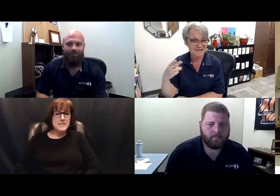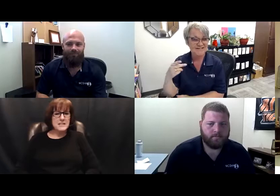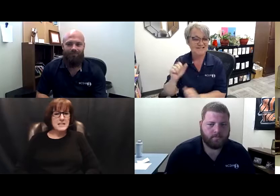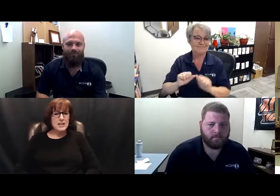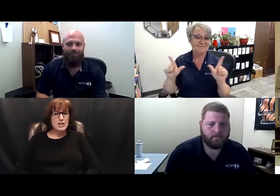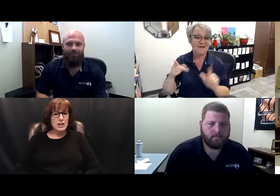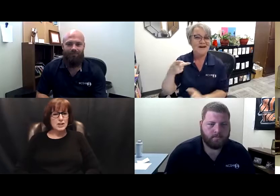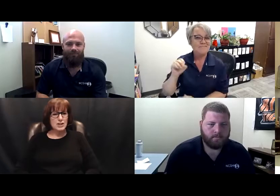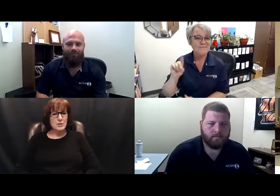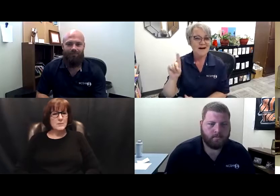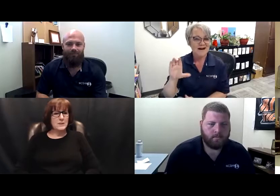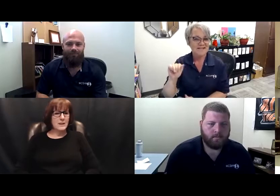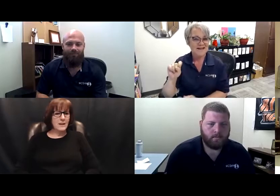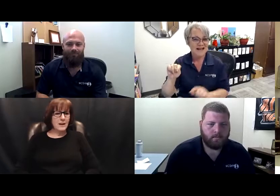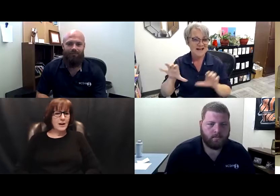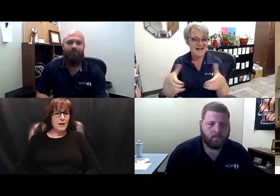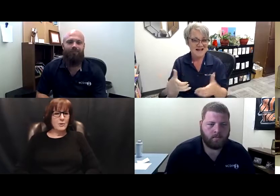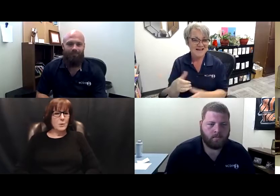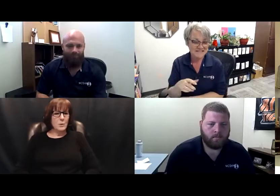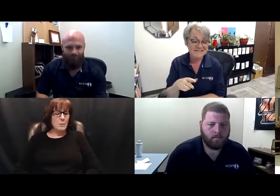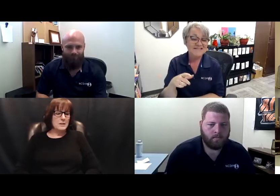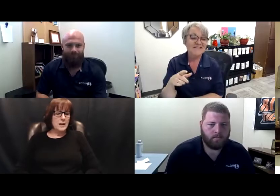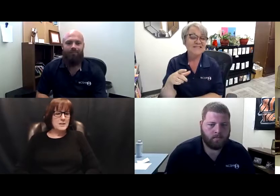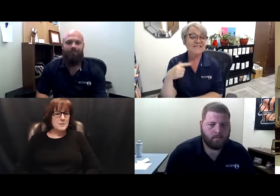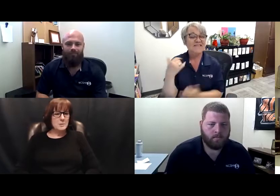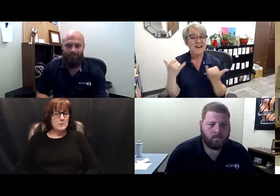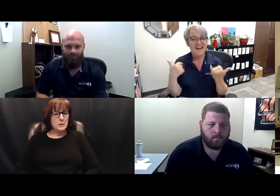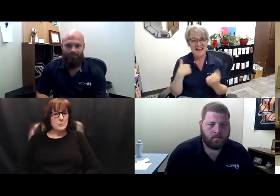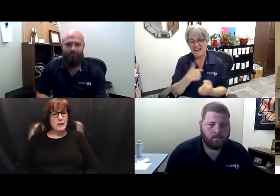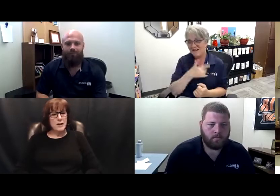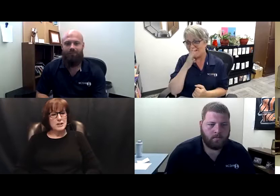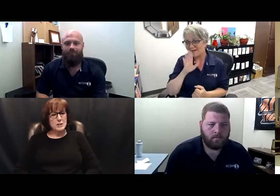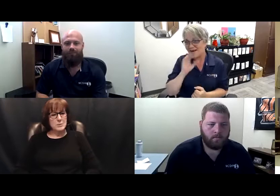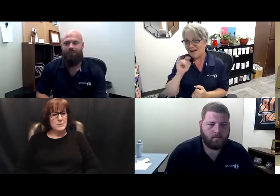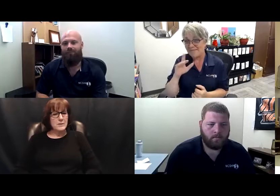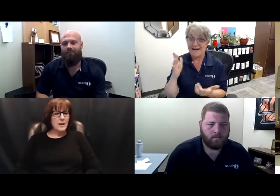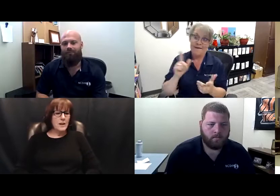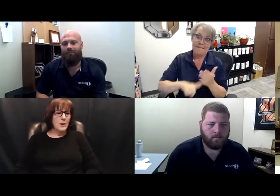NCDHH" our podcast that we've been providing to you